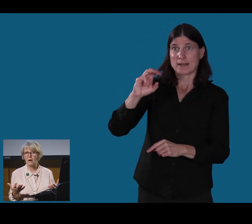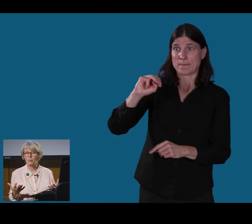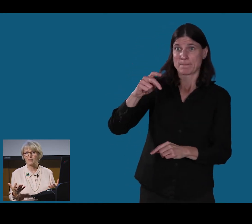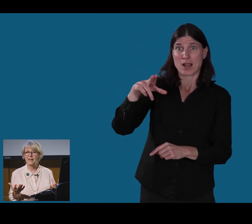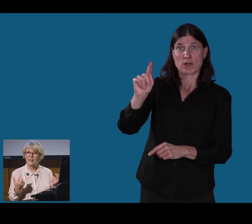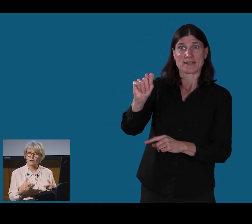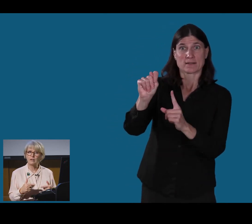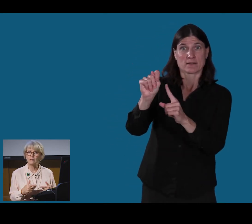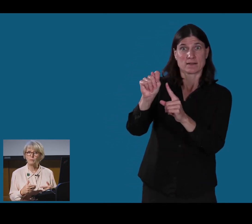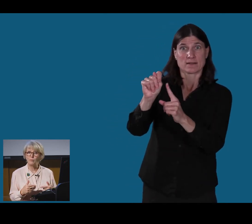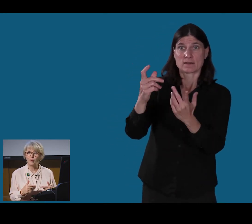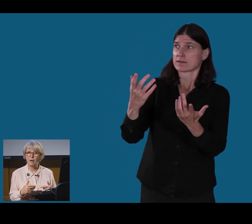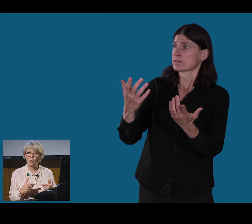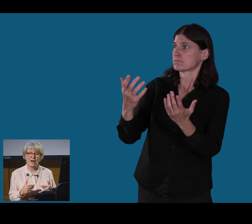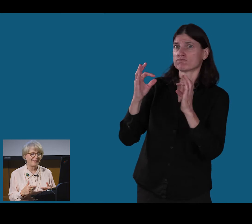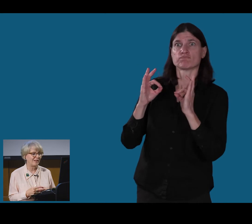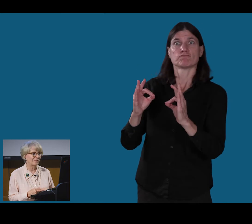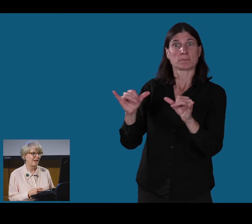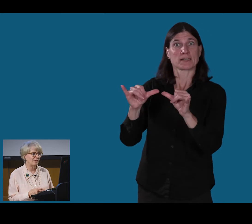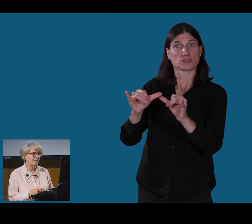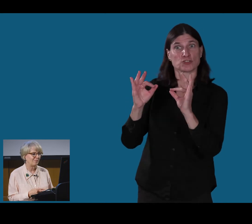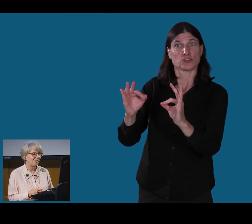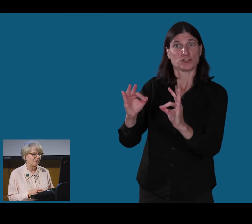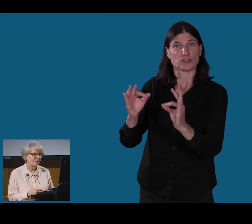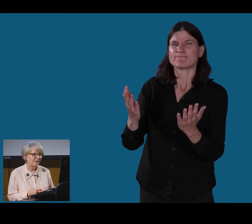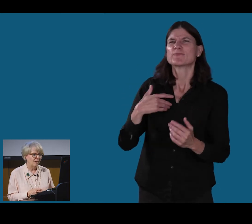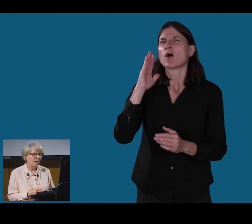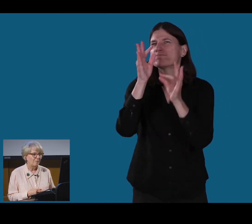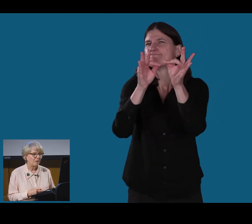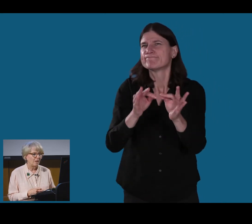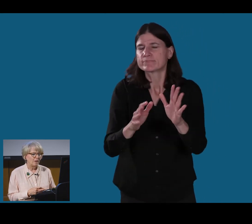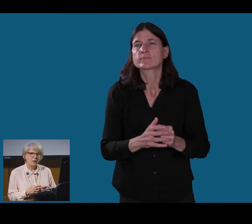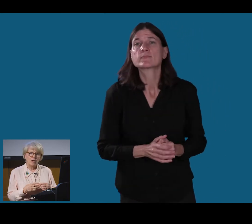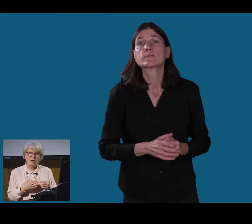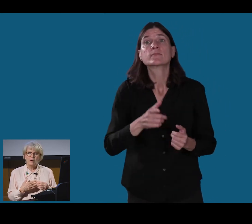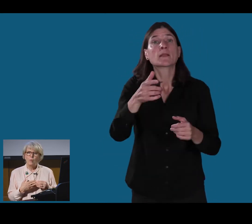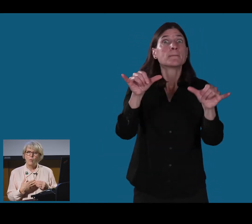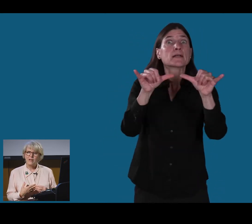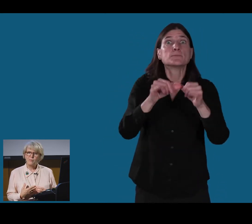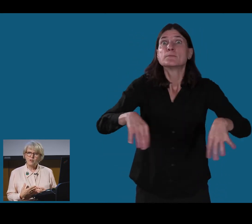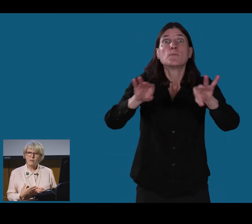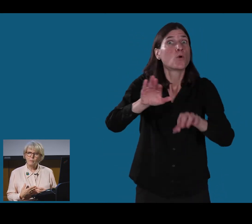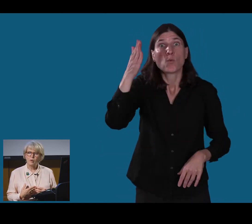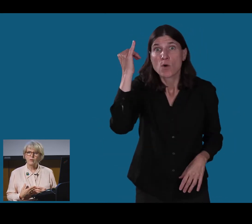And I'll tell you a little bit more about why that's the case. Why is measurement important?